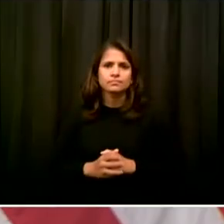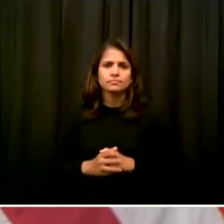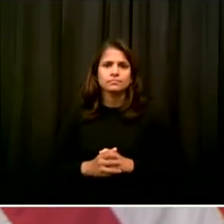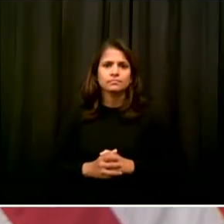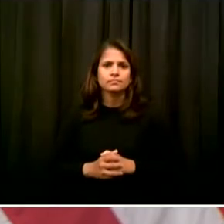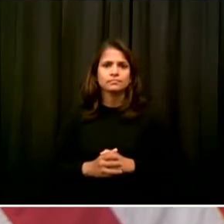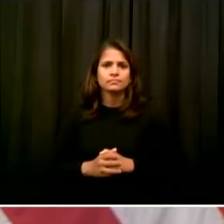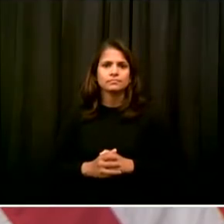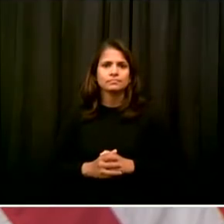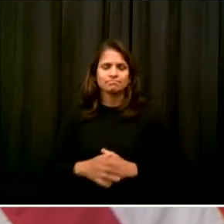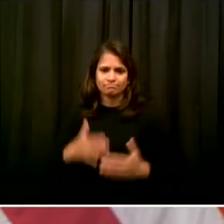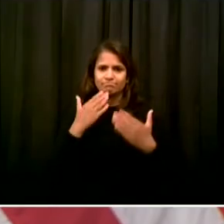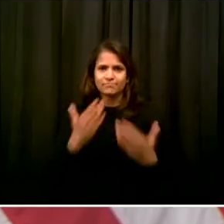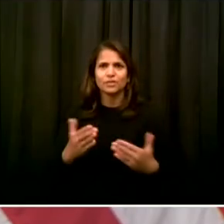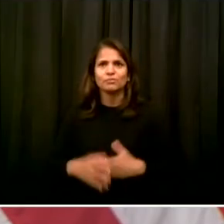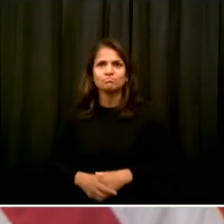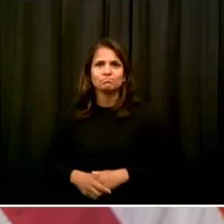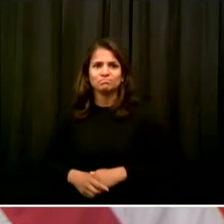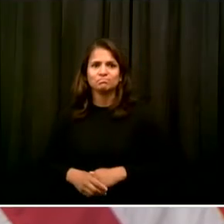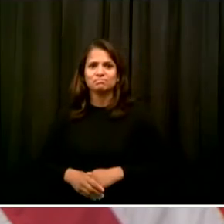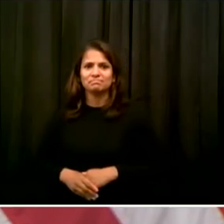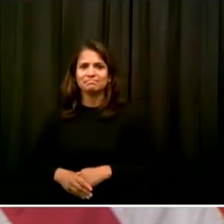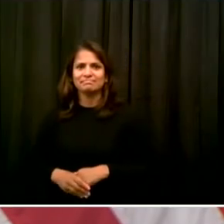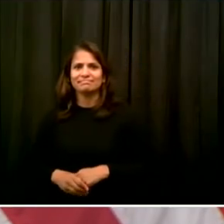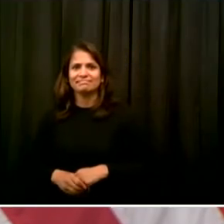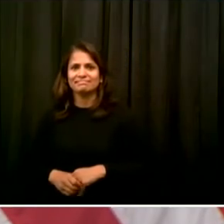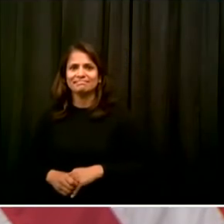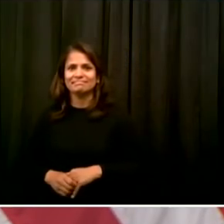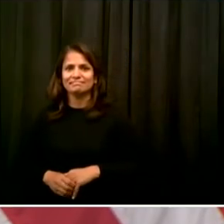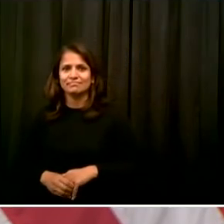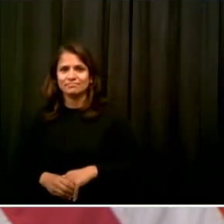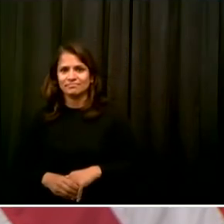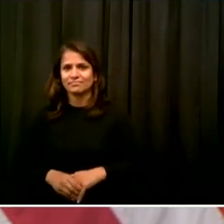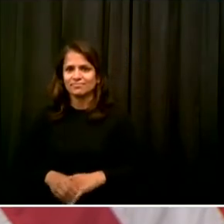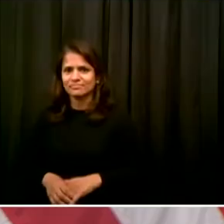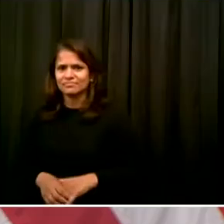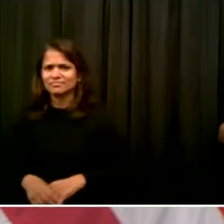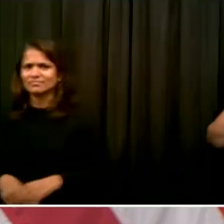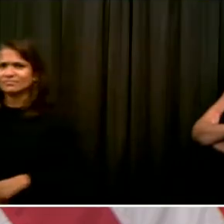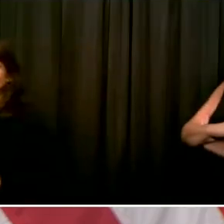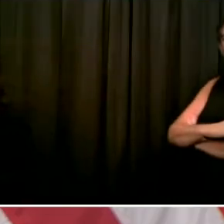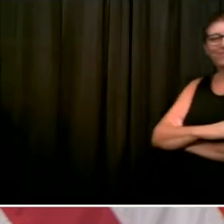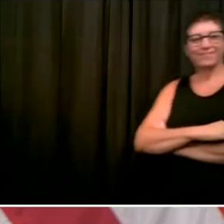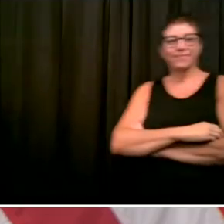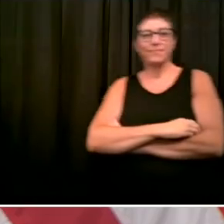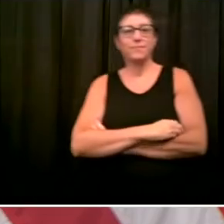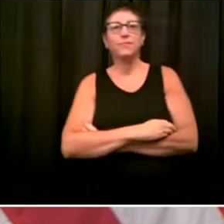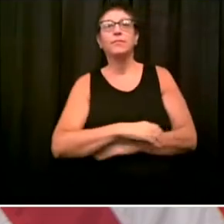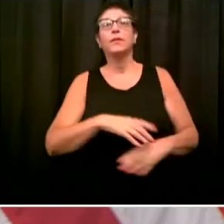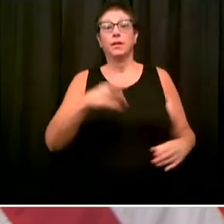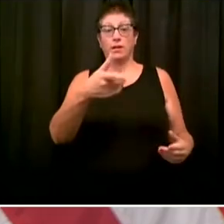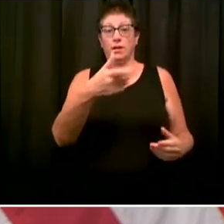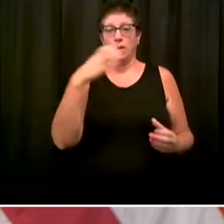KS USI ARE